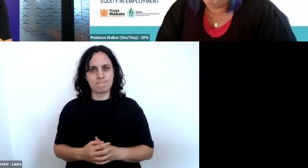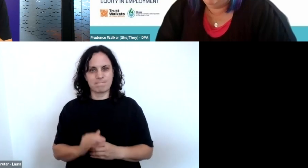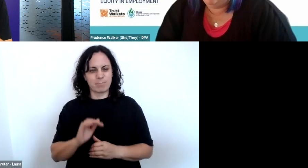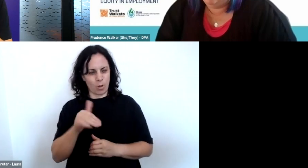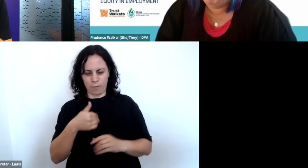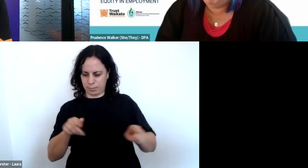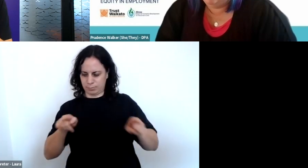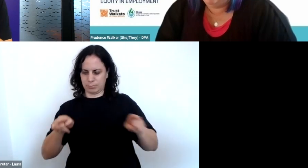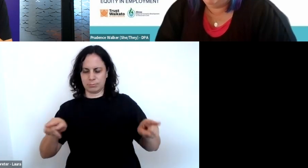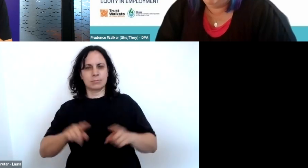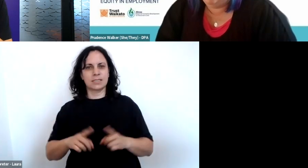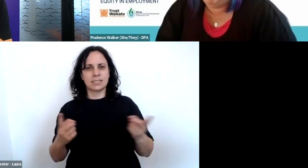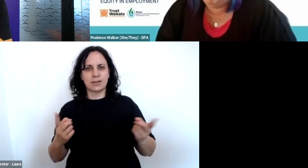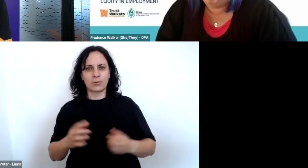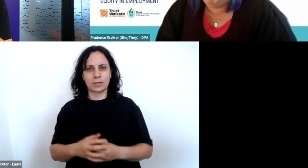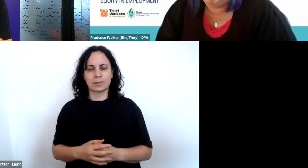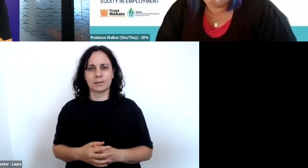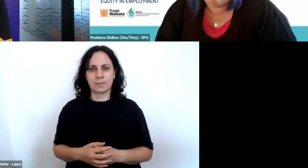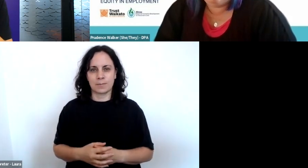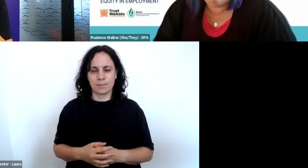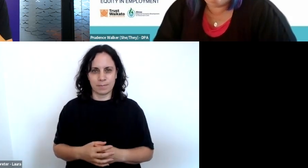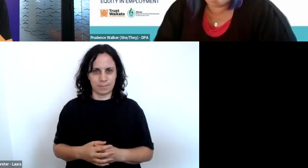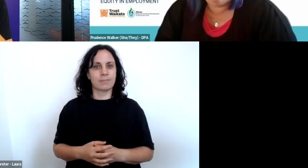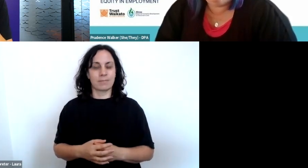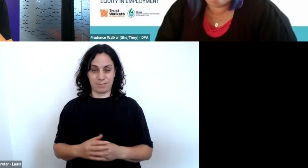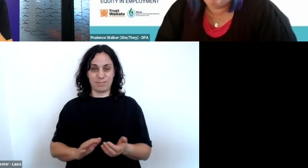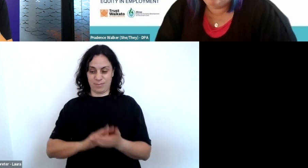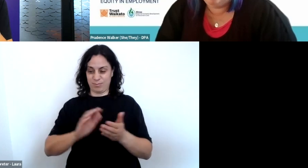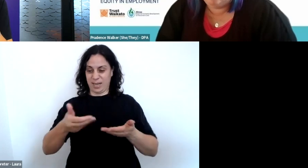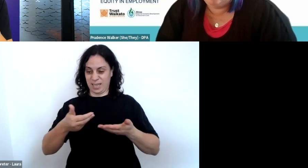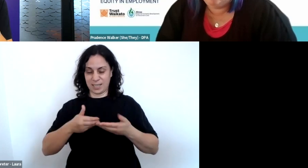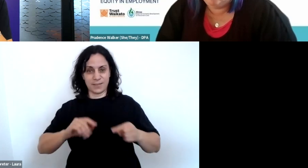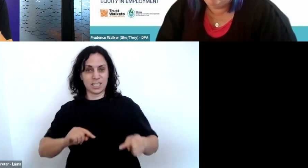And that creates real challenges for many in our community